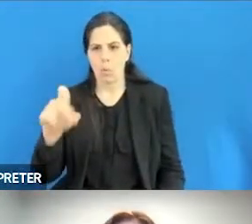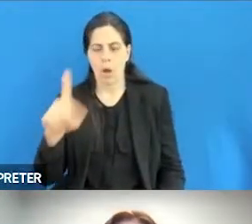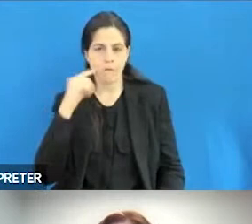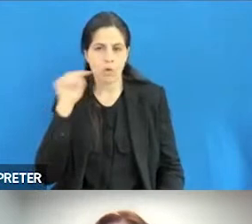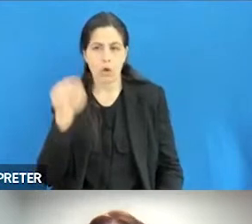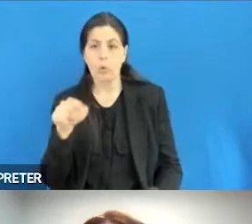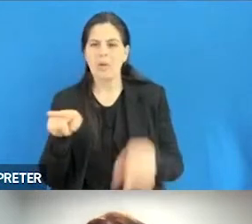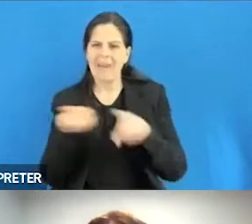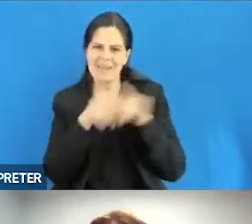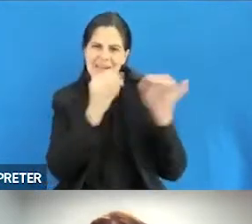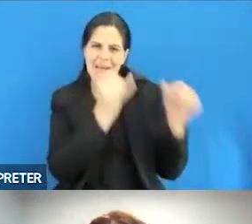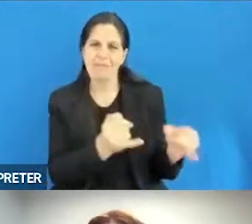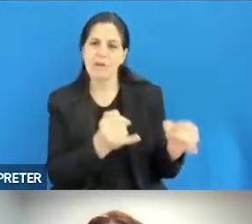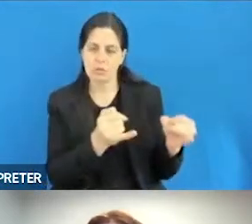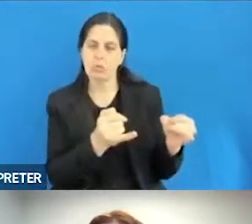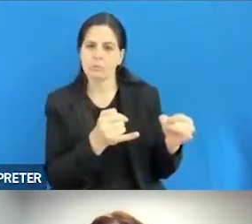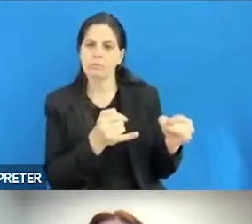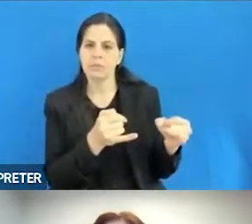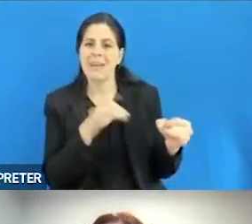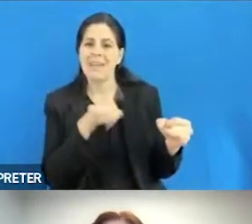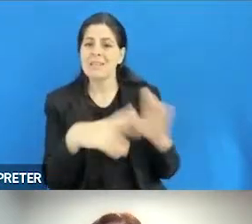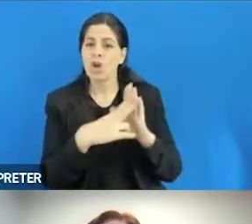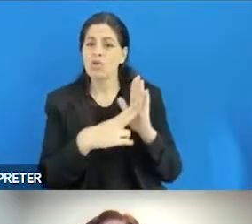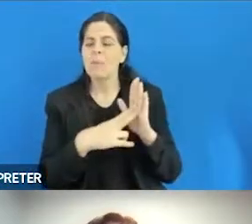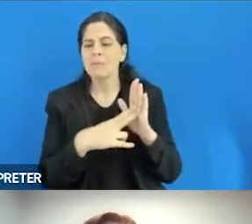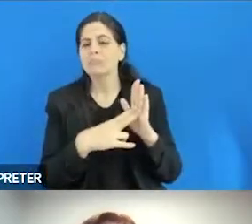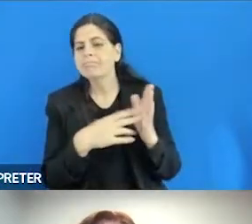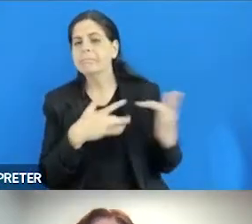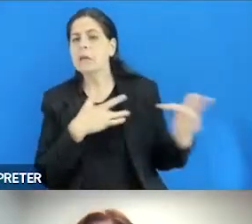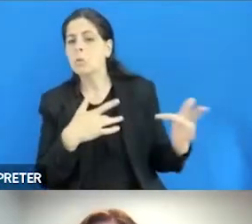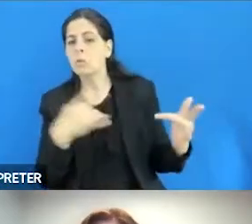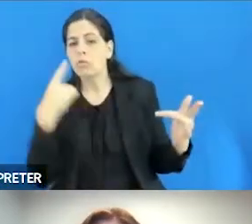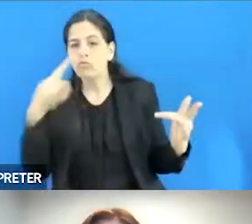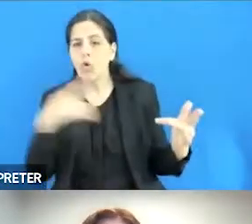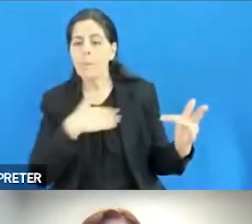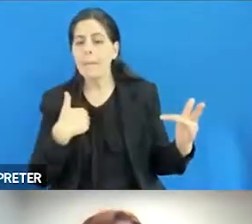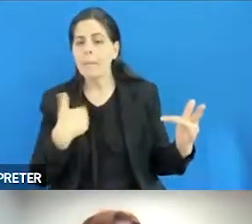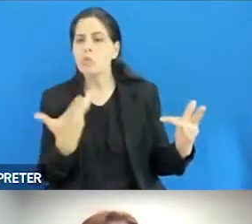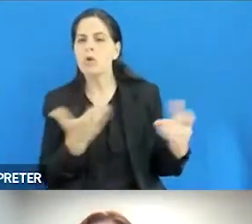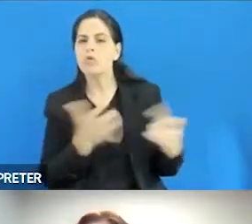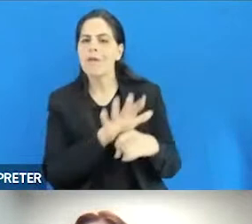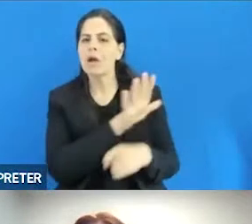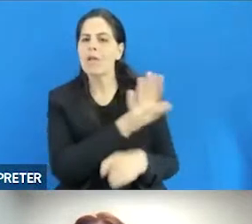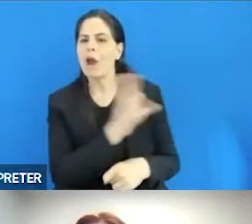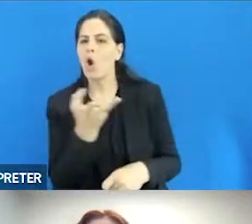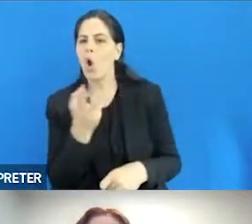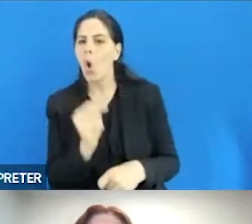This is a contract that's primarily for members who wanna cover their own new projects or they wanna work with friends